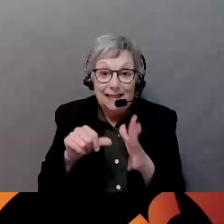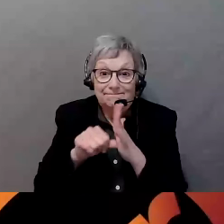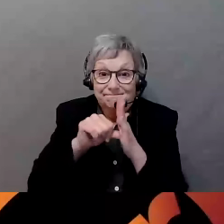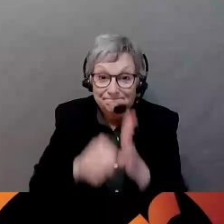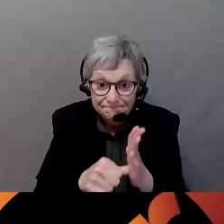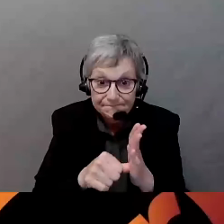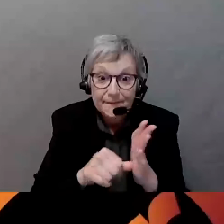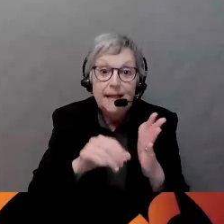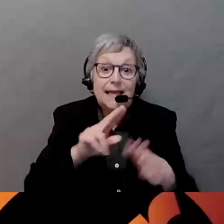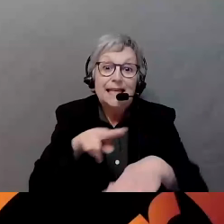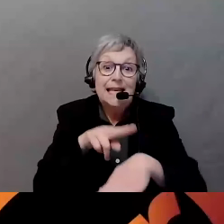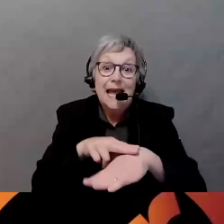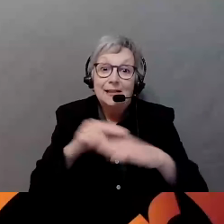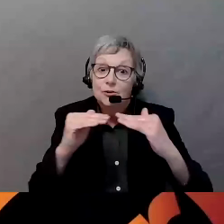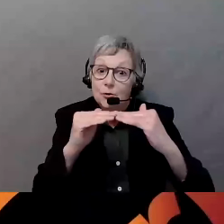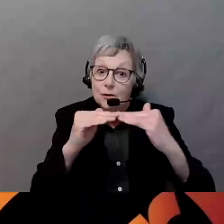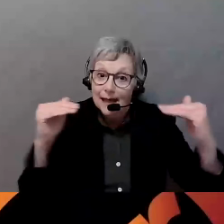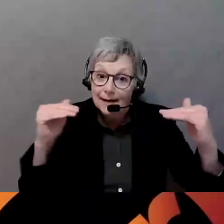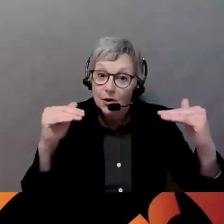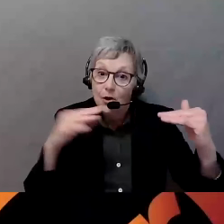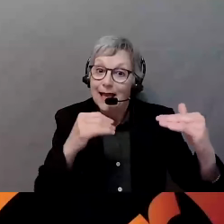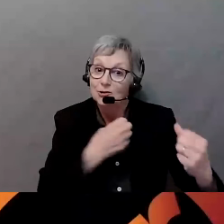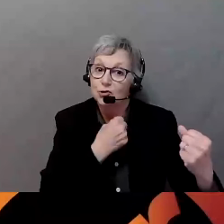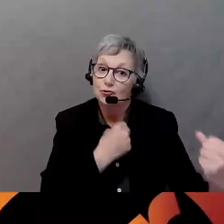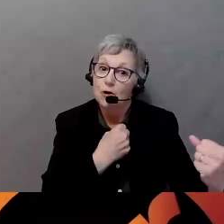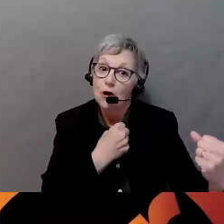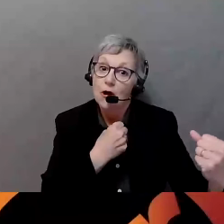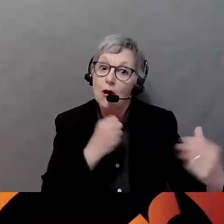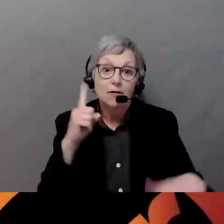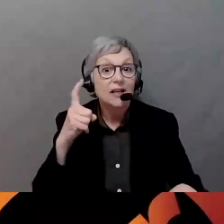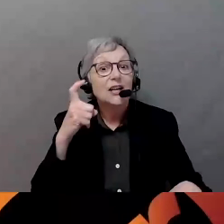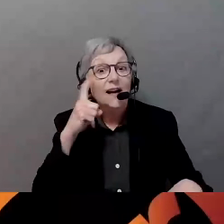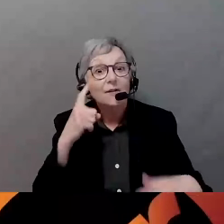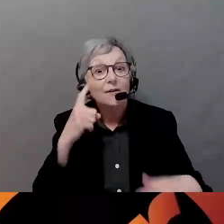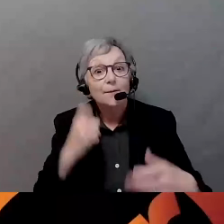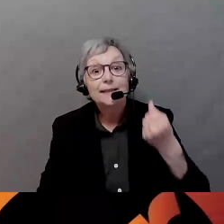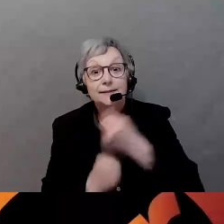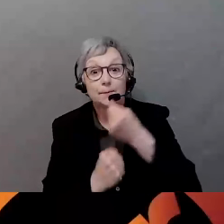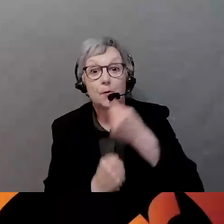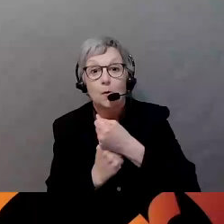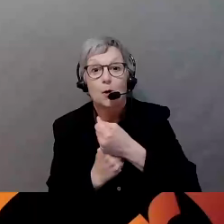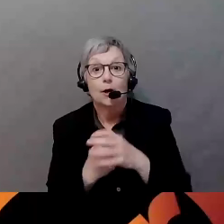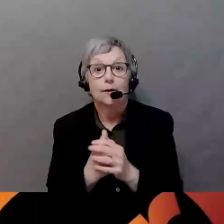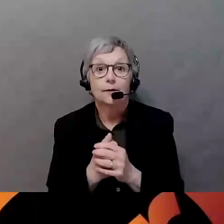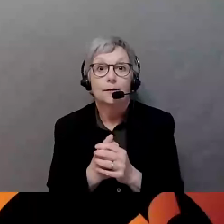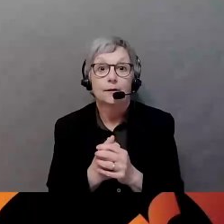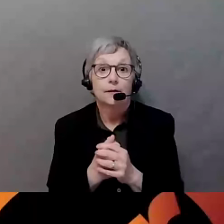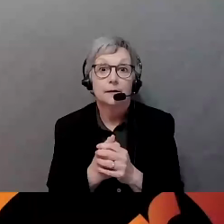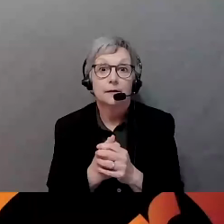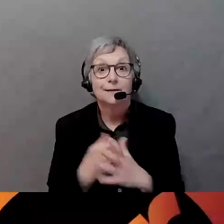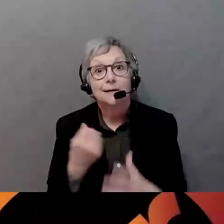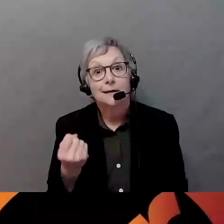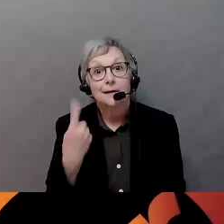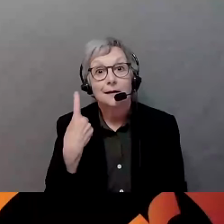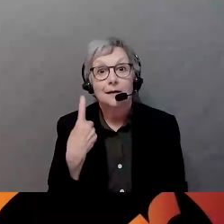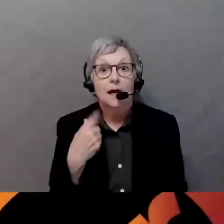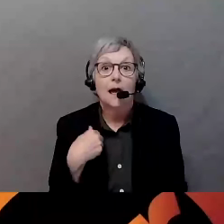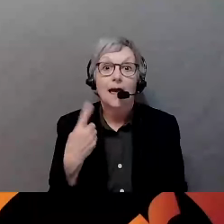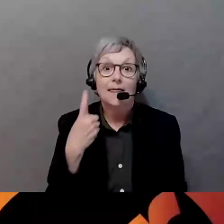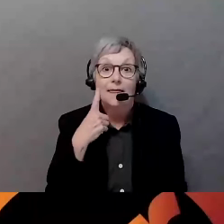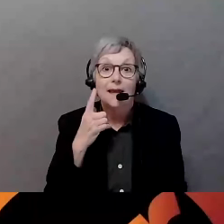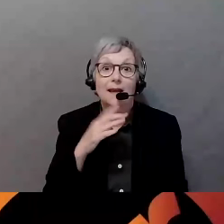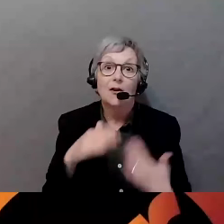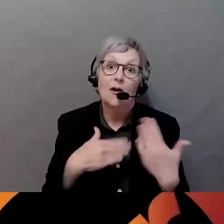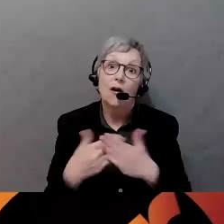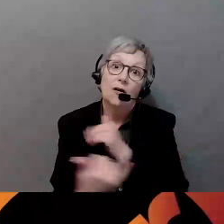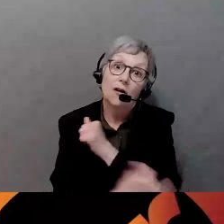STRONG GOVERNMENT SUPPORT. A CONSEQUENCE THAT ALL COUNTRIES ARE FACING